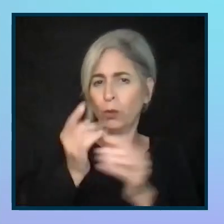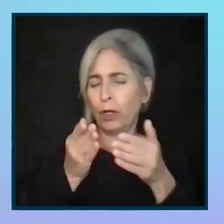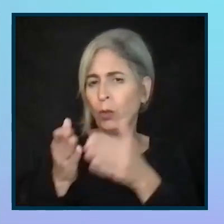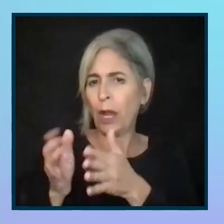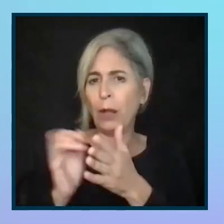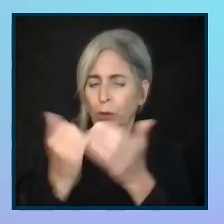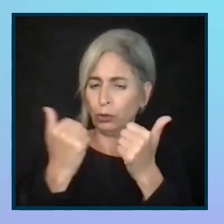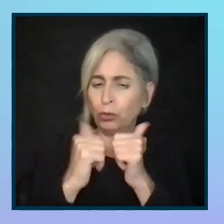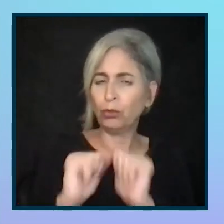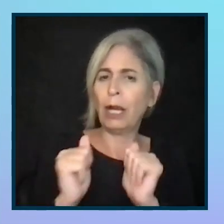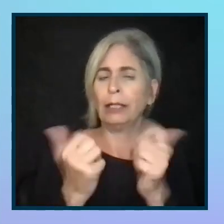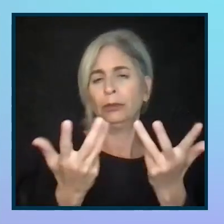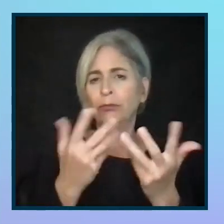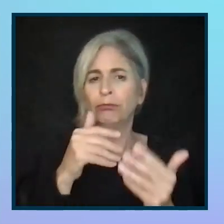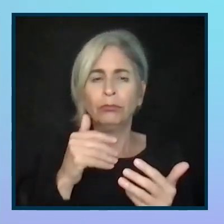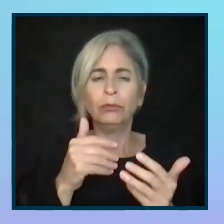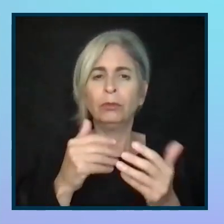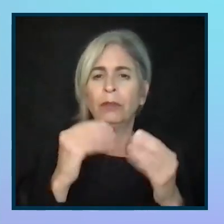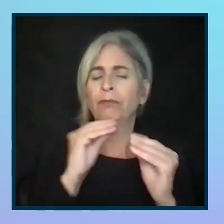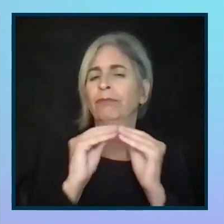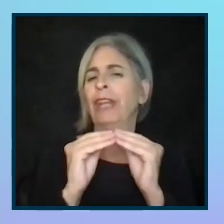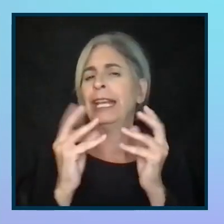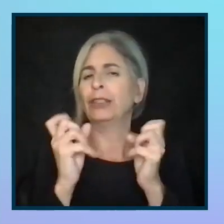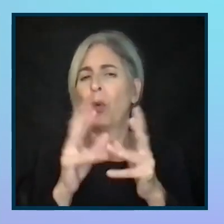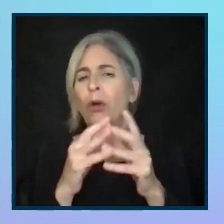to deal with the resistance, to address your question.